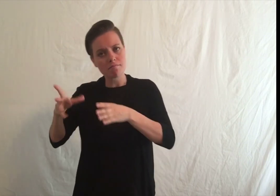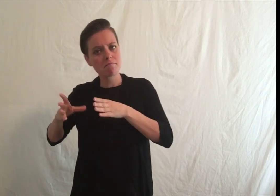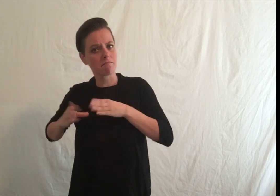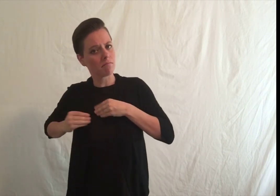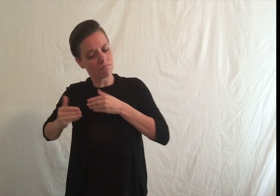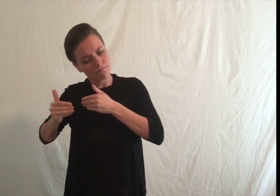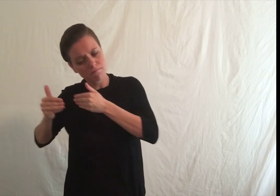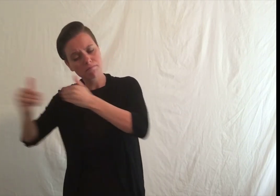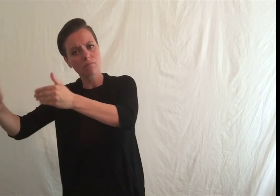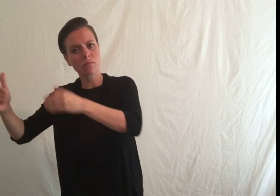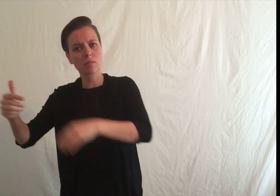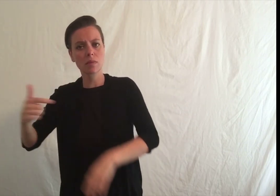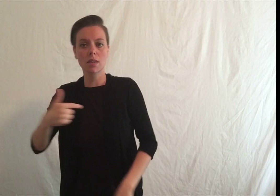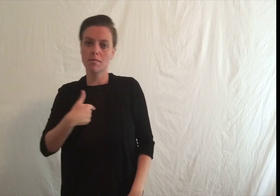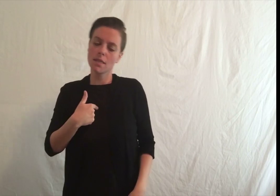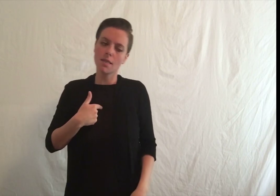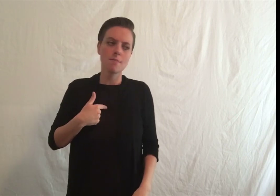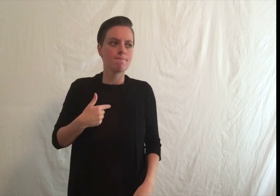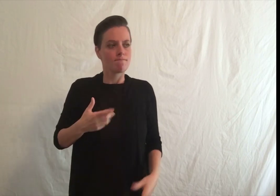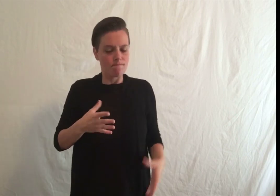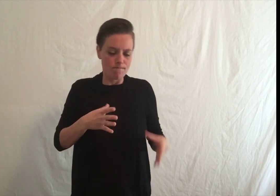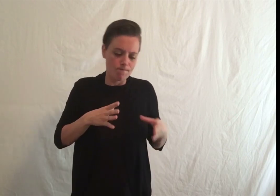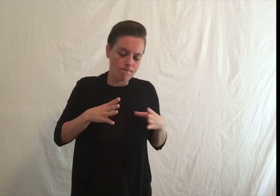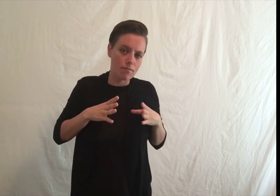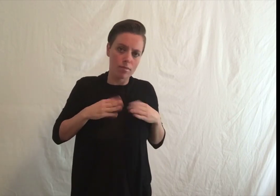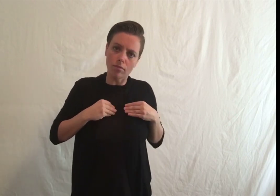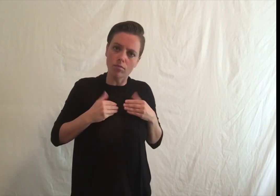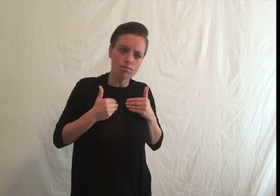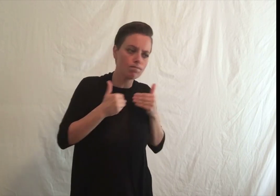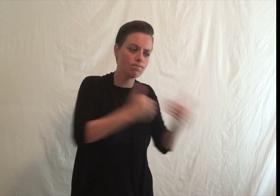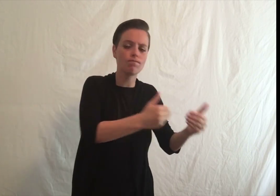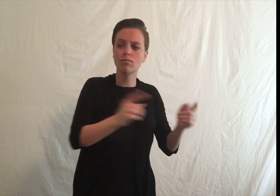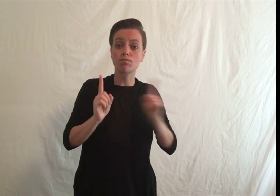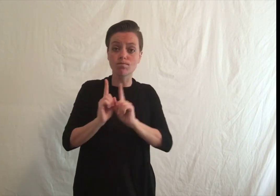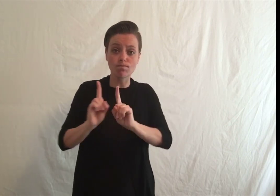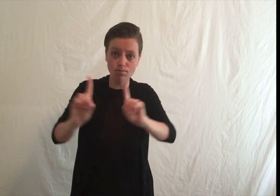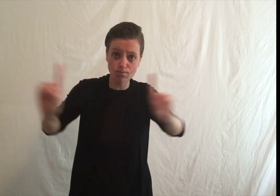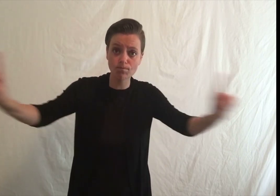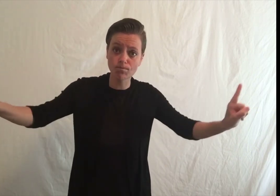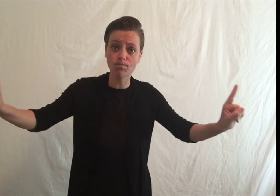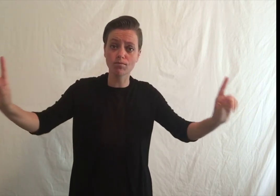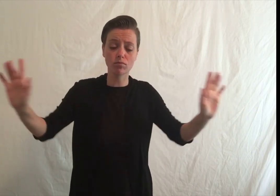and we will both move on.